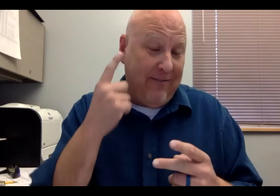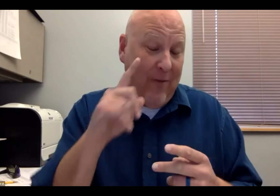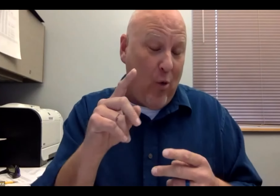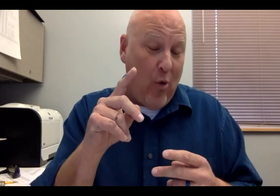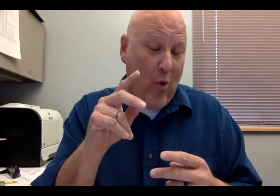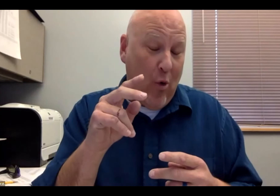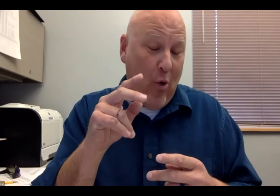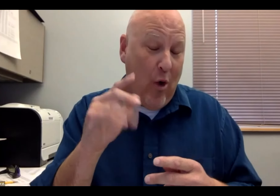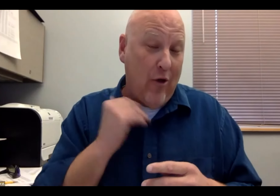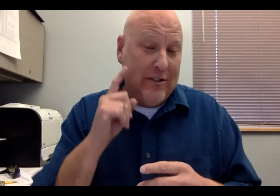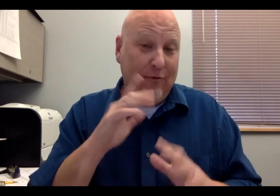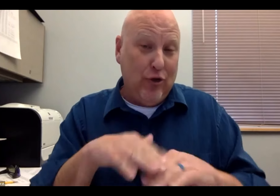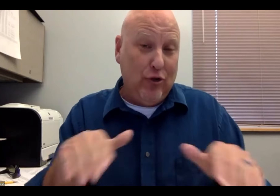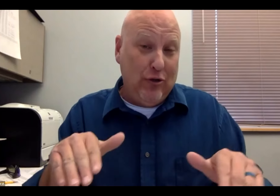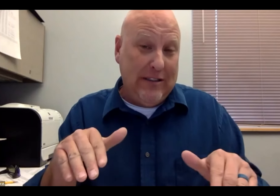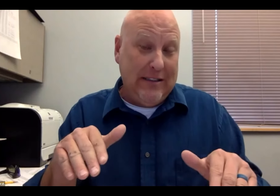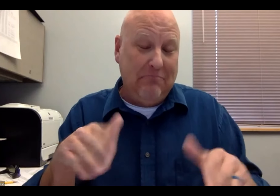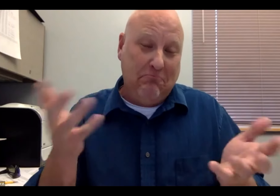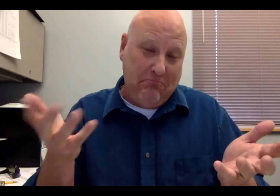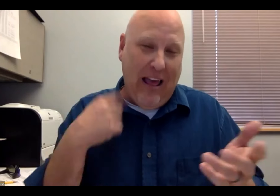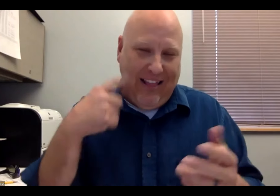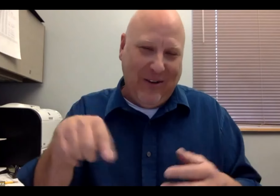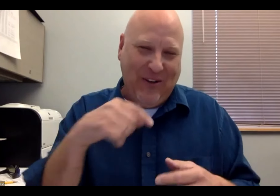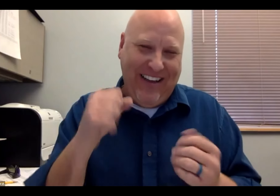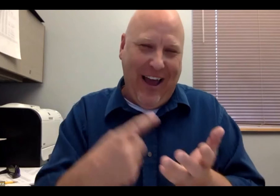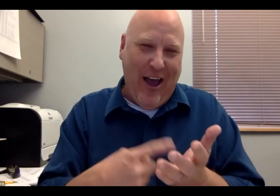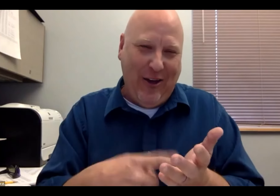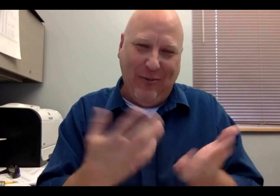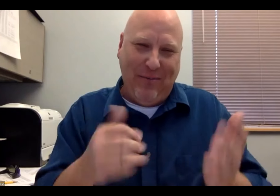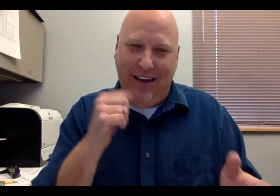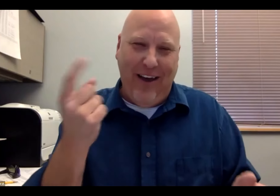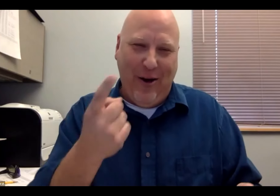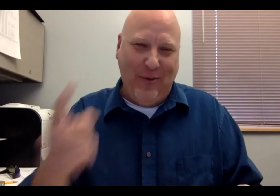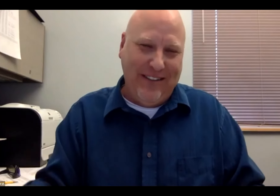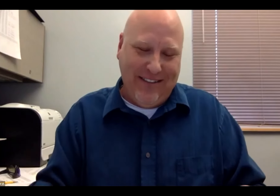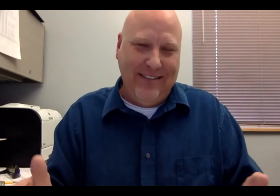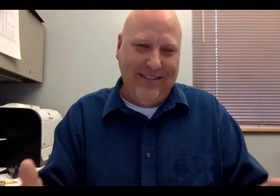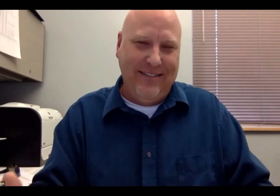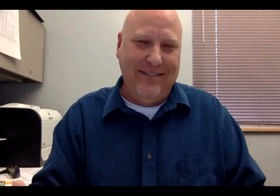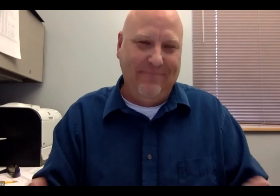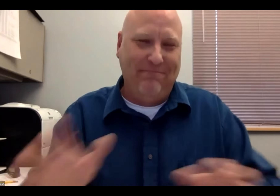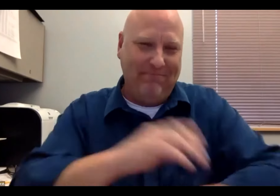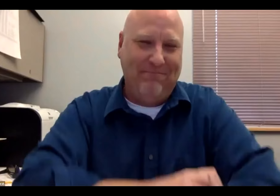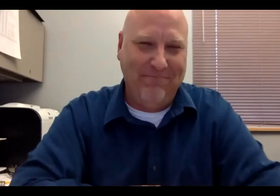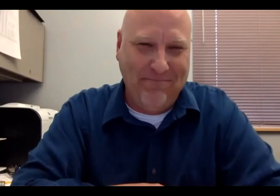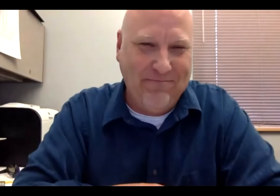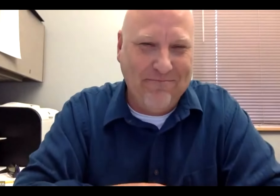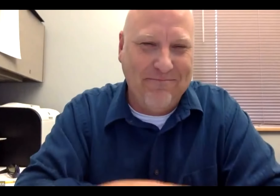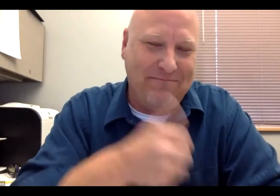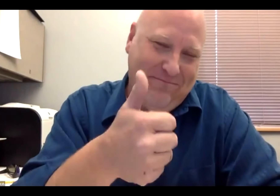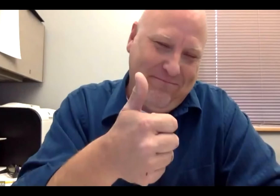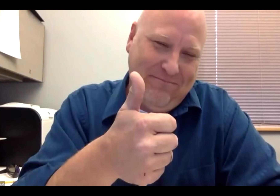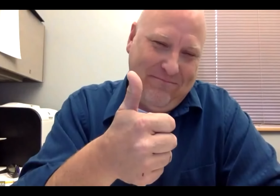if they are good fit for our Deaf children. I think that's something we can argue, but.